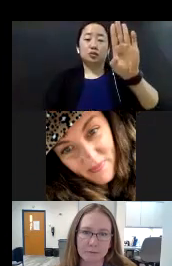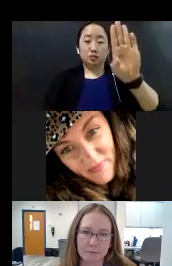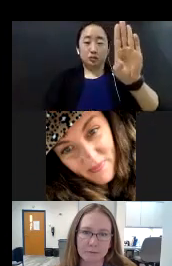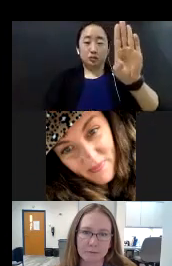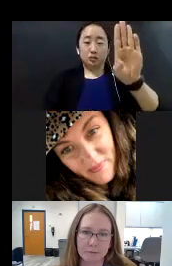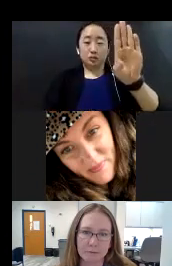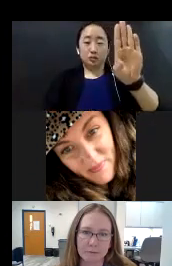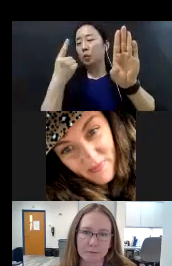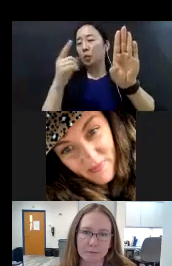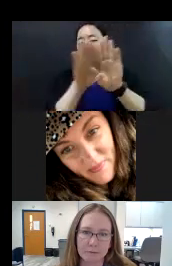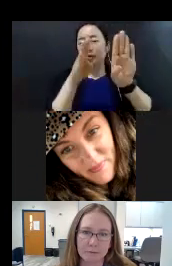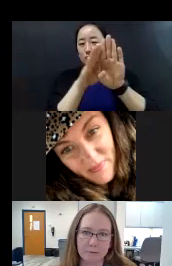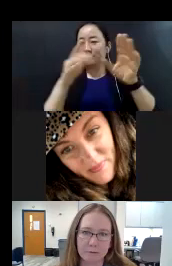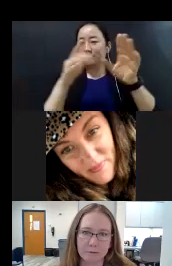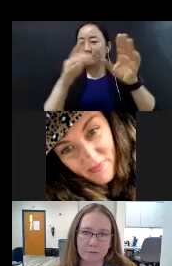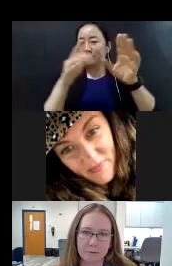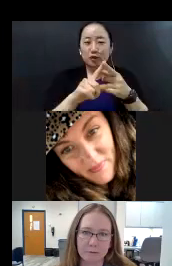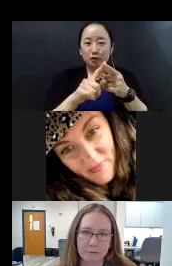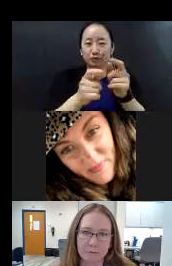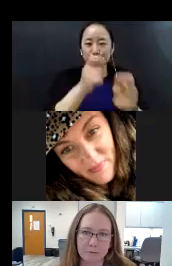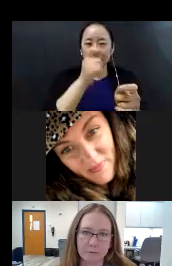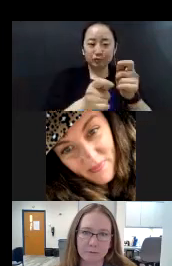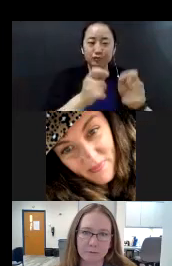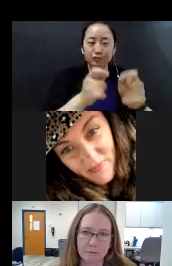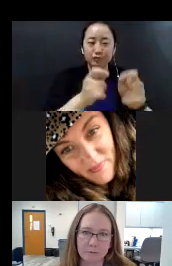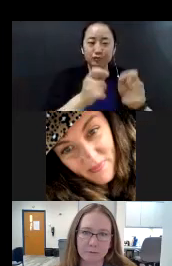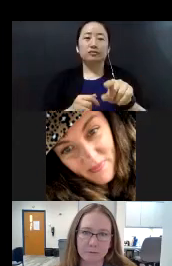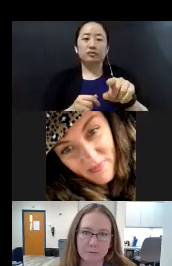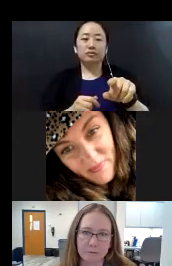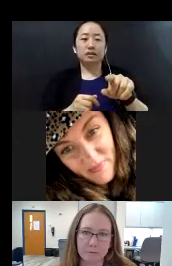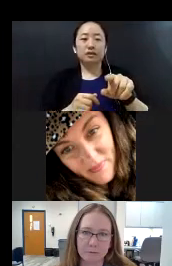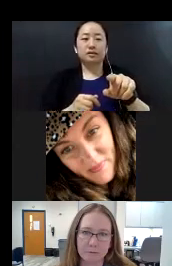DOORS THEY DECIDED TO GO AHEAD AND MODIFY. AGAIN, THEY ADDED -- WIDENED THE DOOR, ADDED